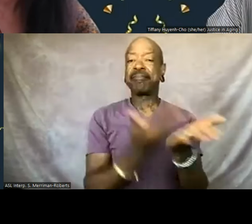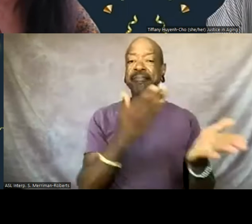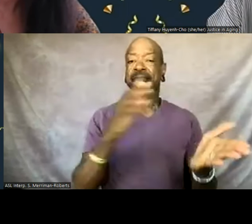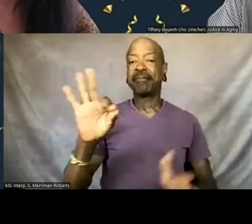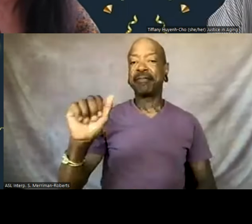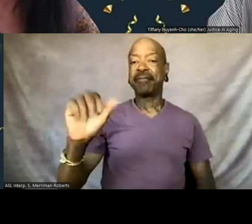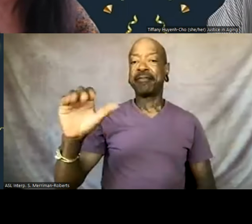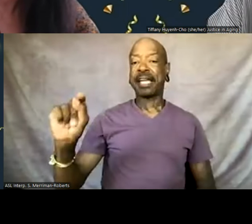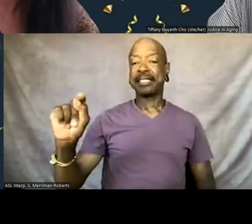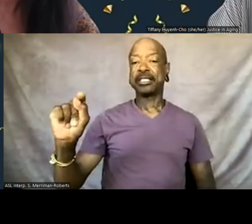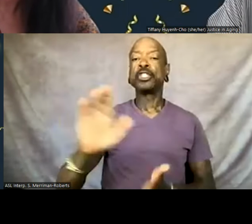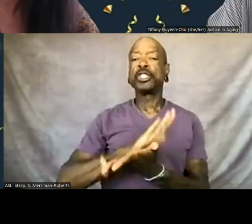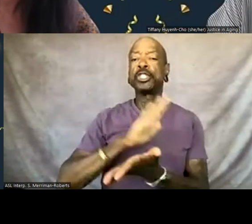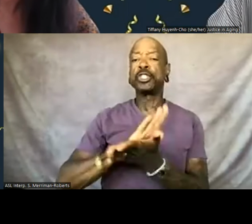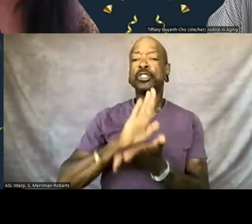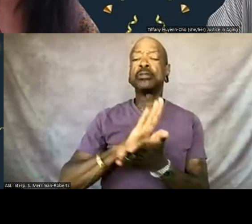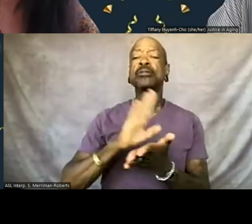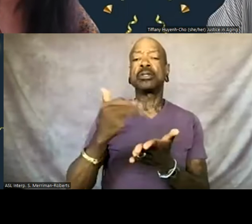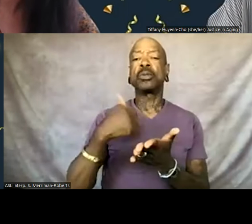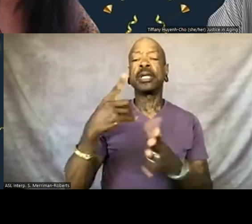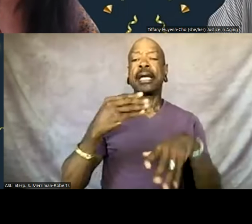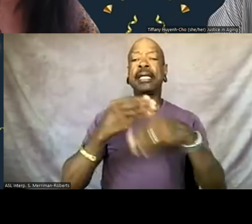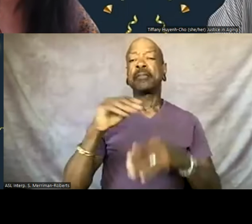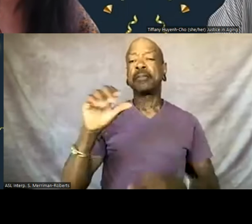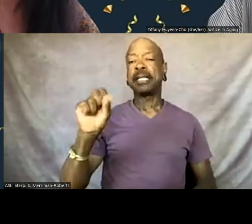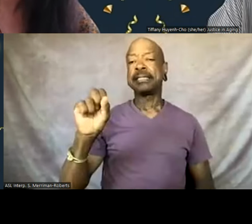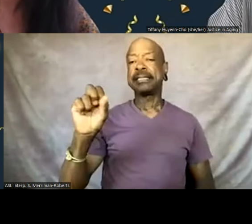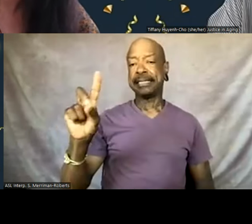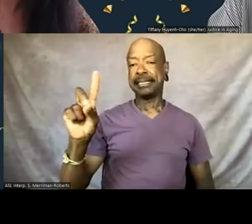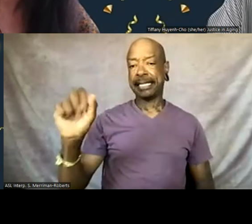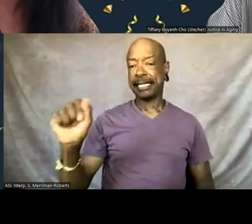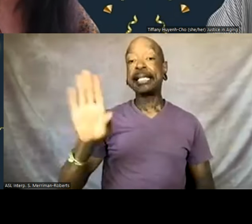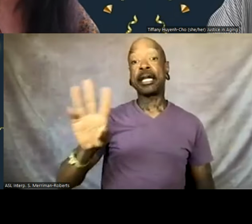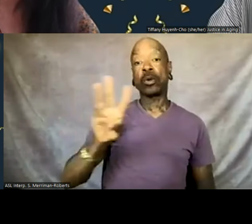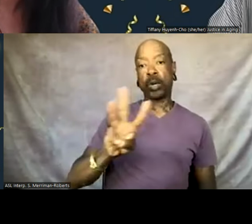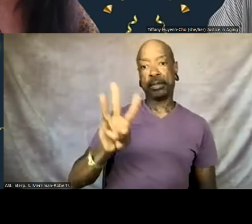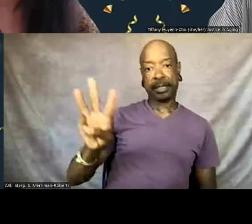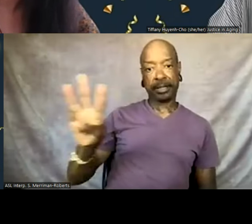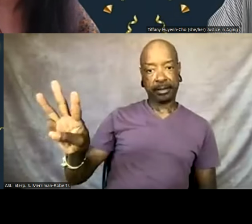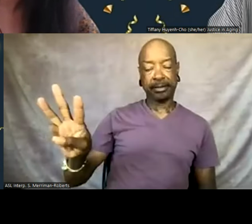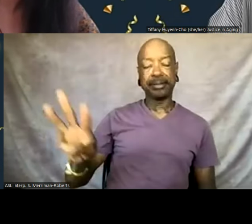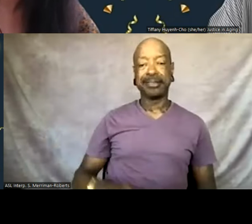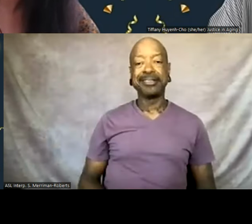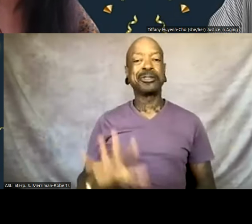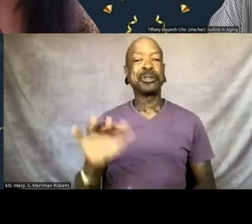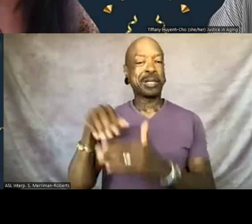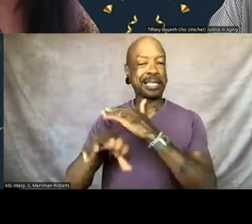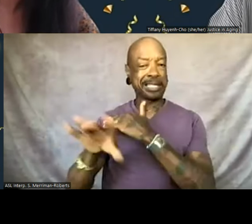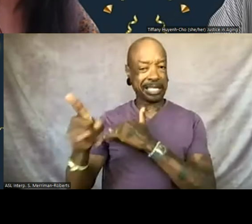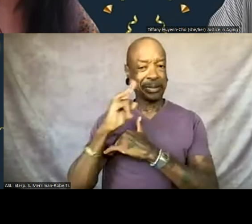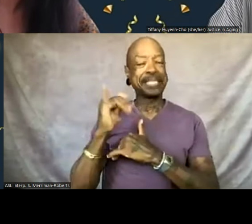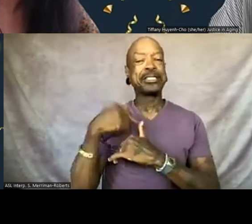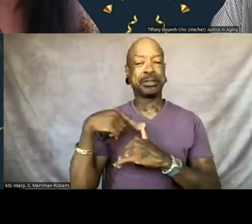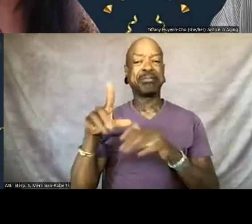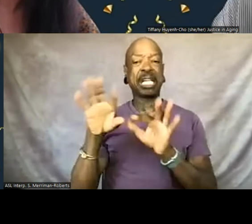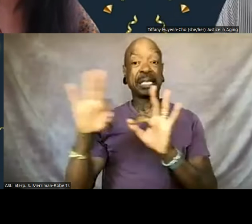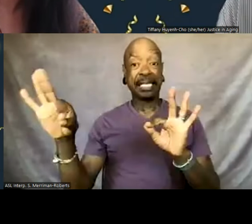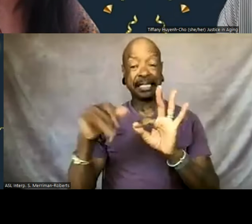I'm talking. There are some great fact sheets with all of